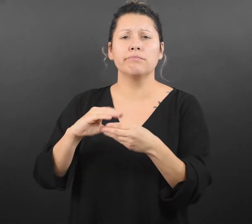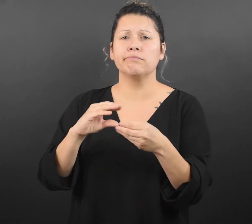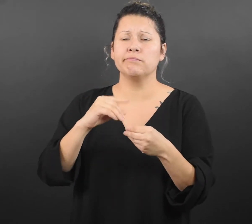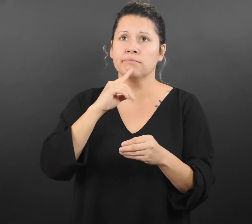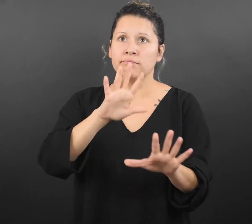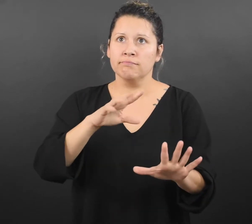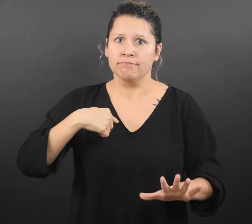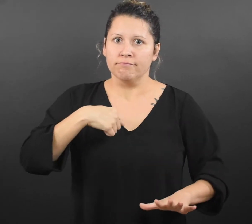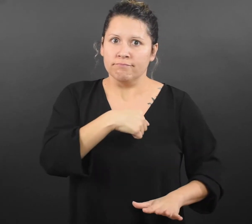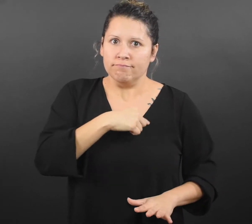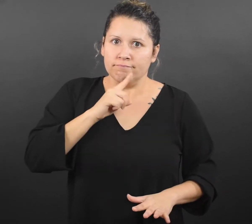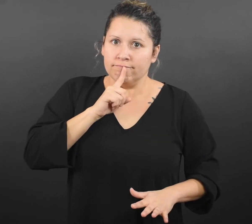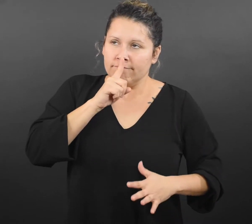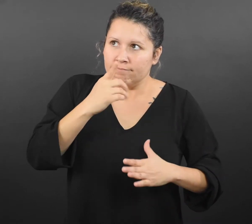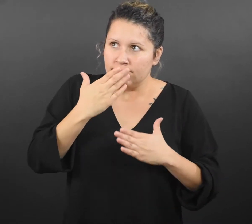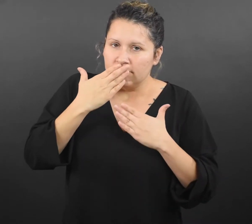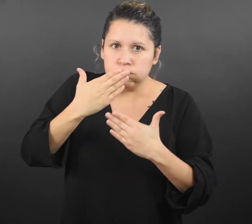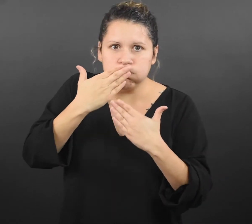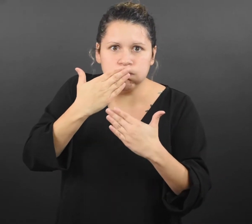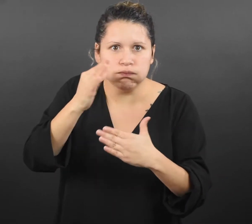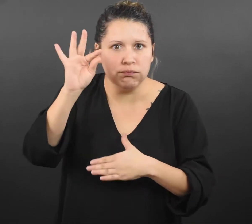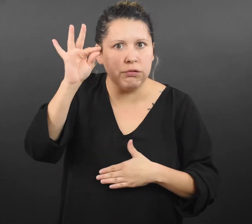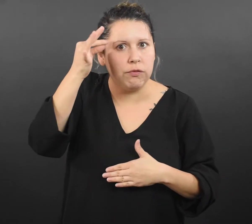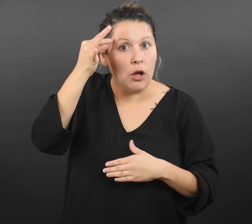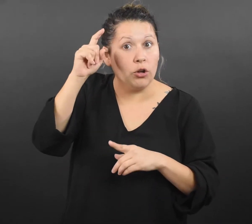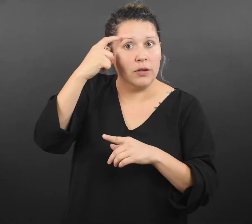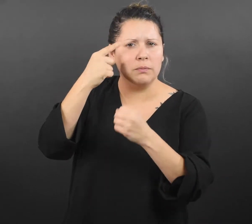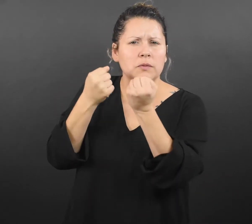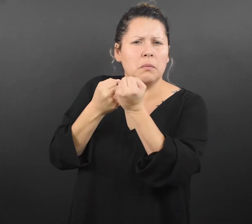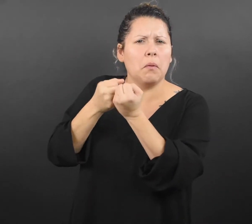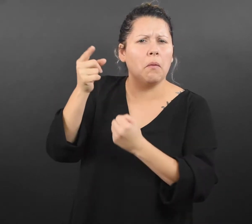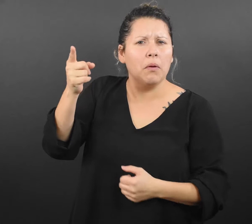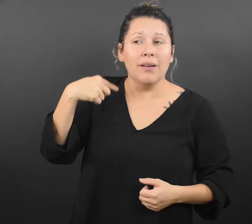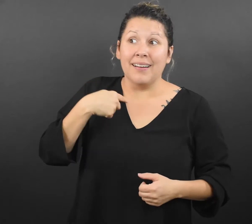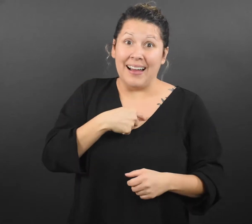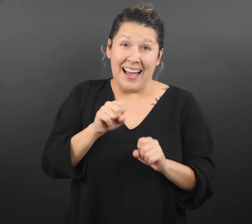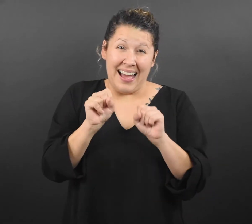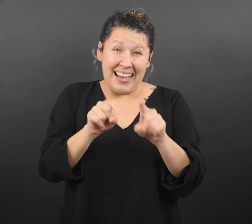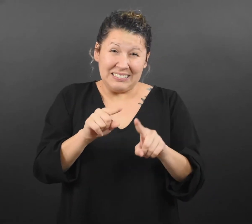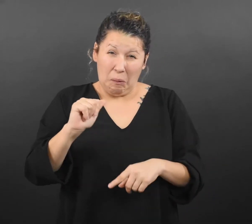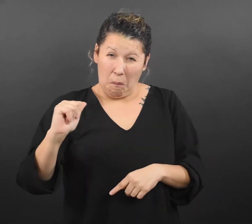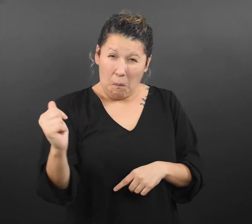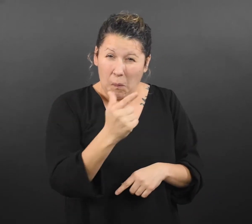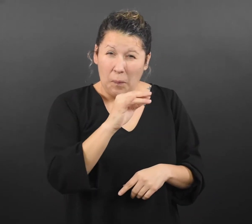“We deeply appreciate the federal government support and we ask all Minnesotans to do their